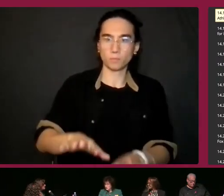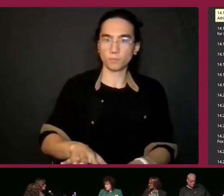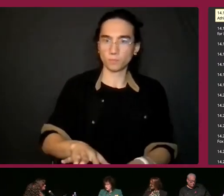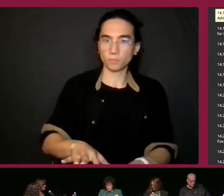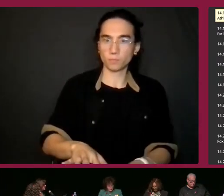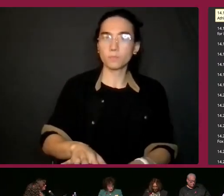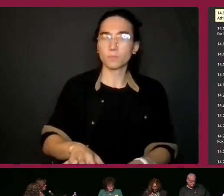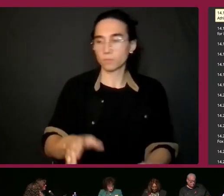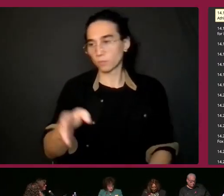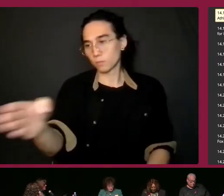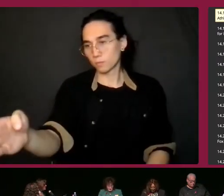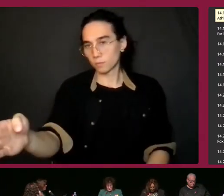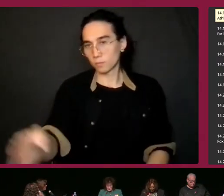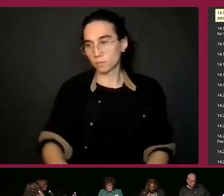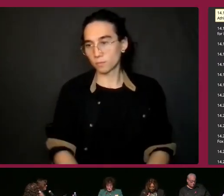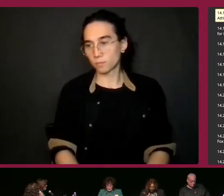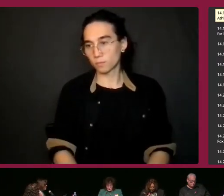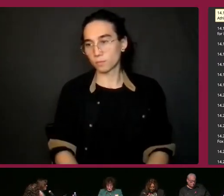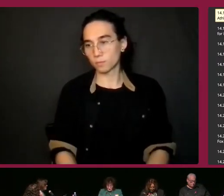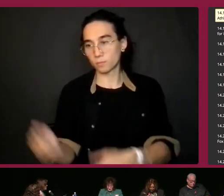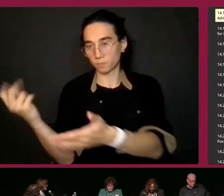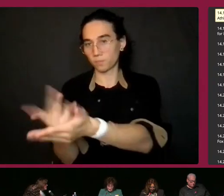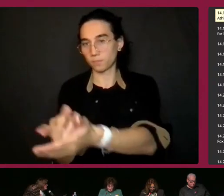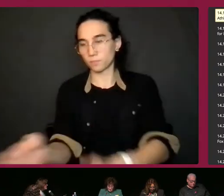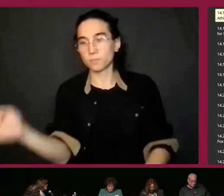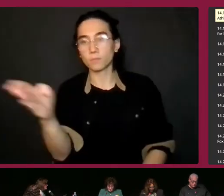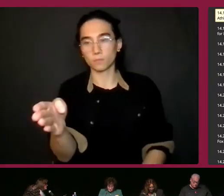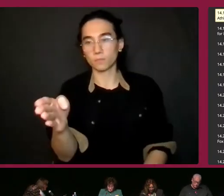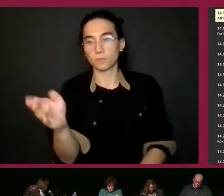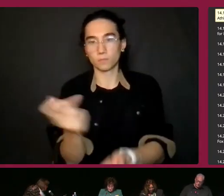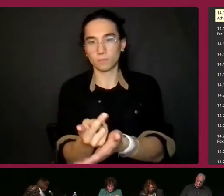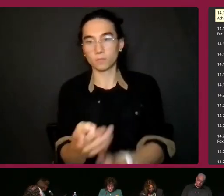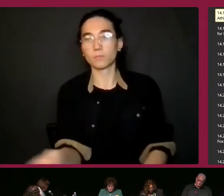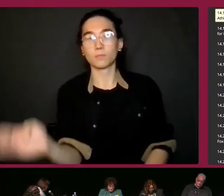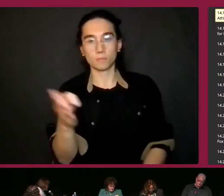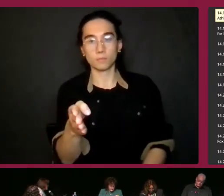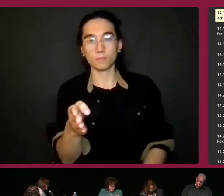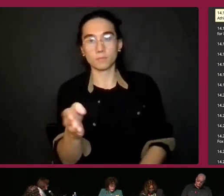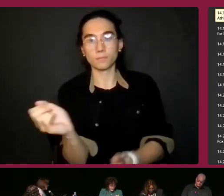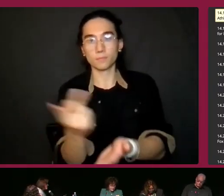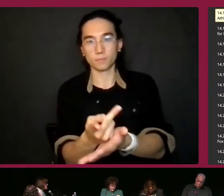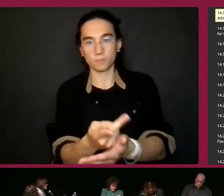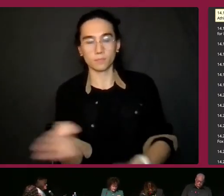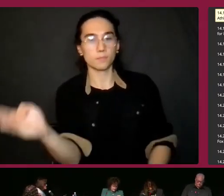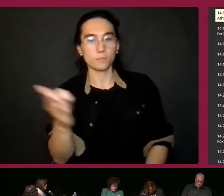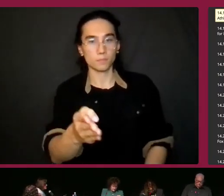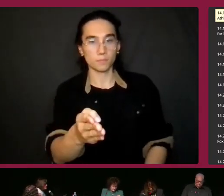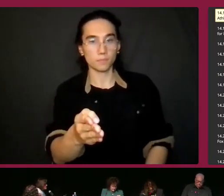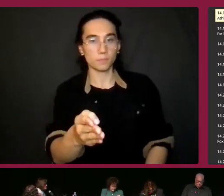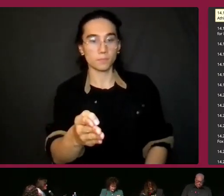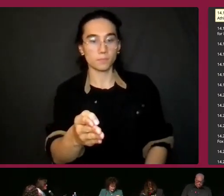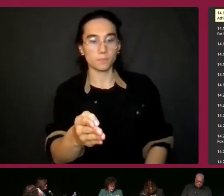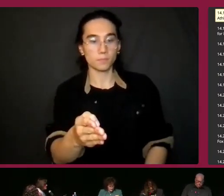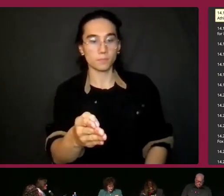Student Trustee Rivera? Approve. Trustee Gaines? Approve. Trustee Rives? Yes. Trustee Buffalo? Yes.